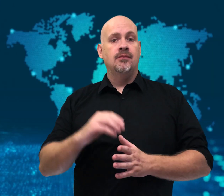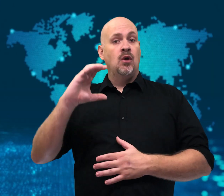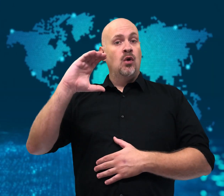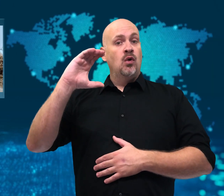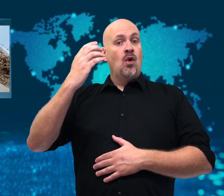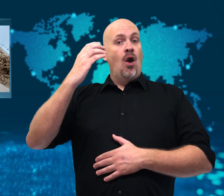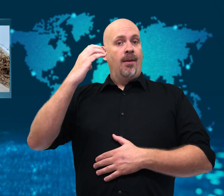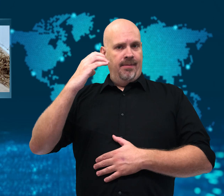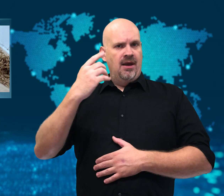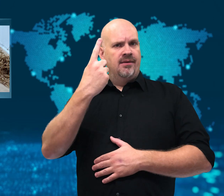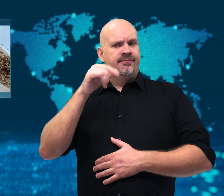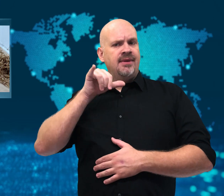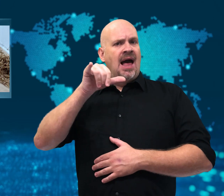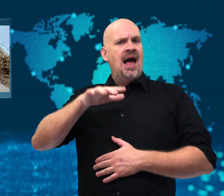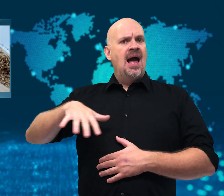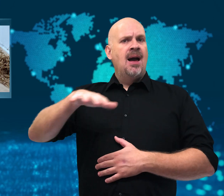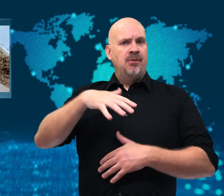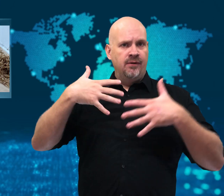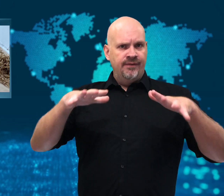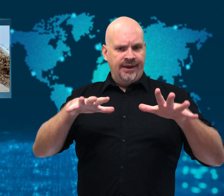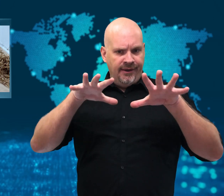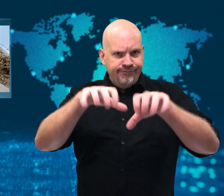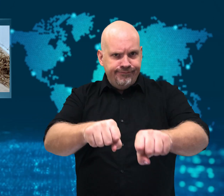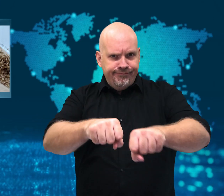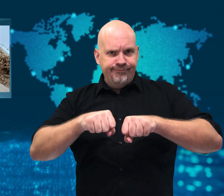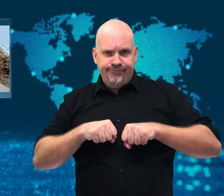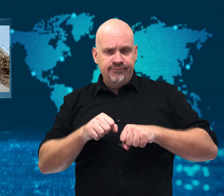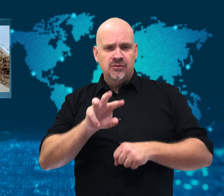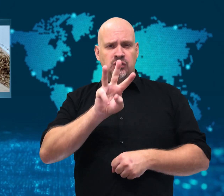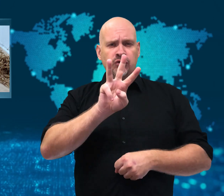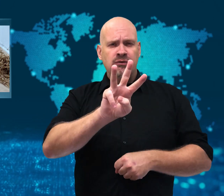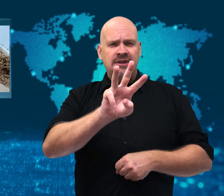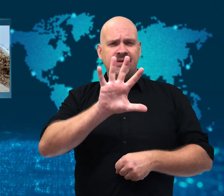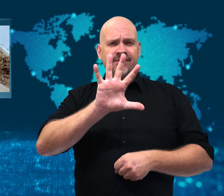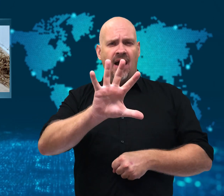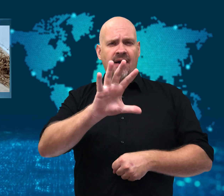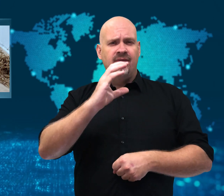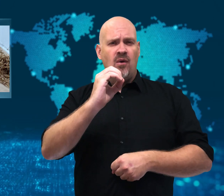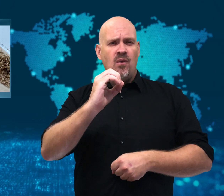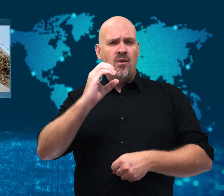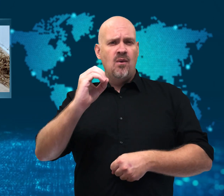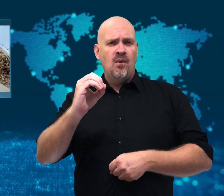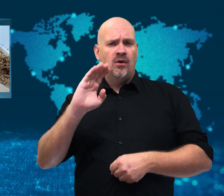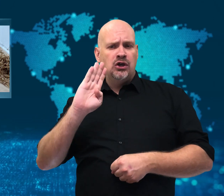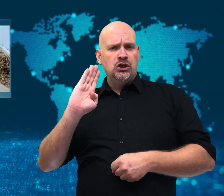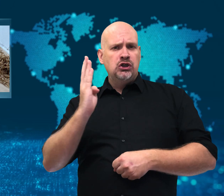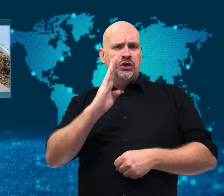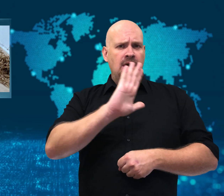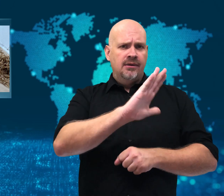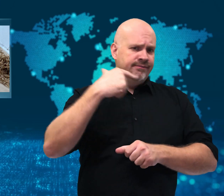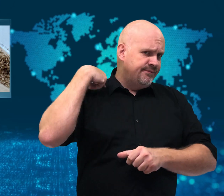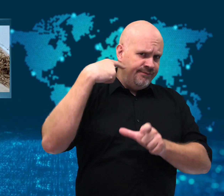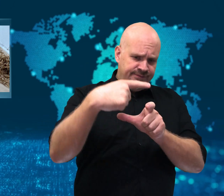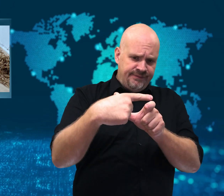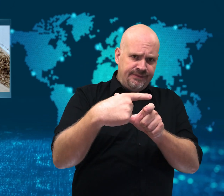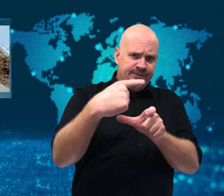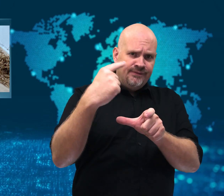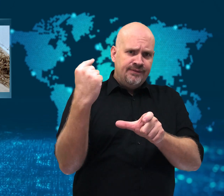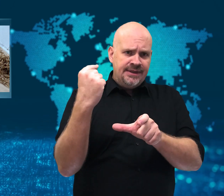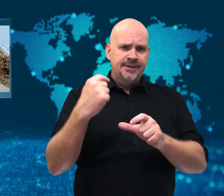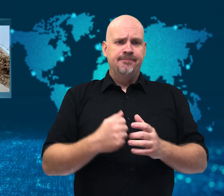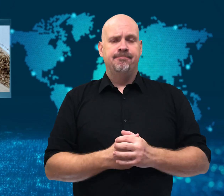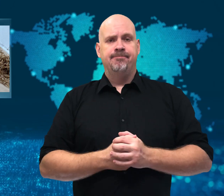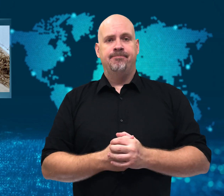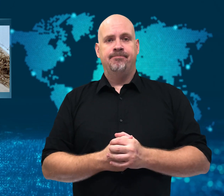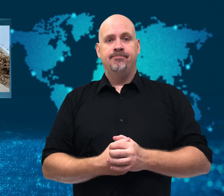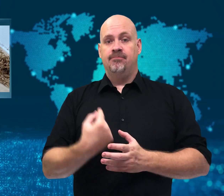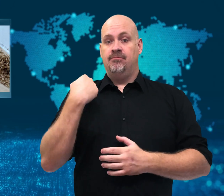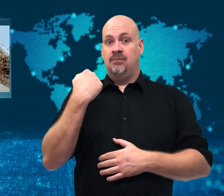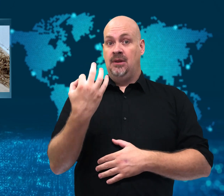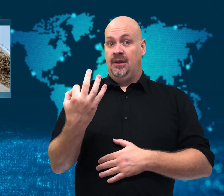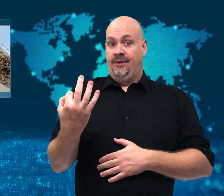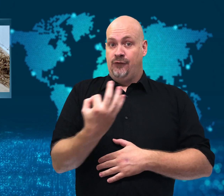[Gavin]: Nearly 3,500 shark fins have been seized at a Colombian airport.